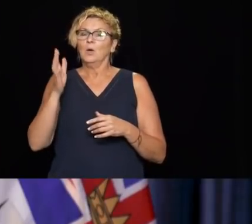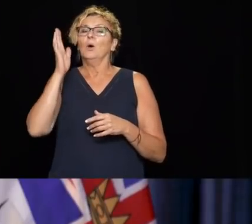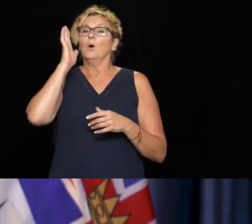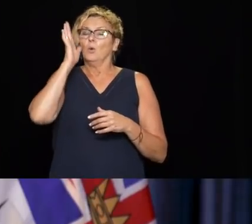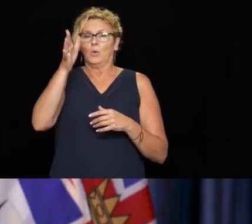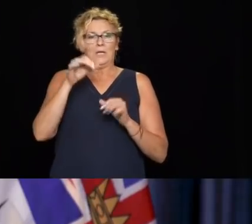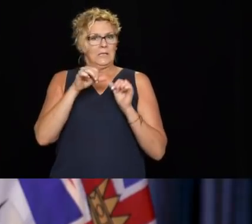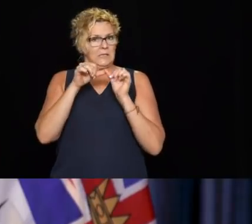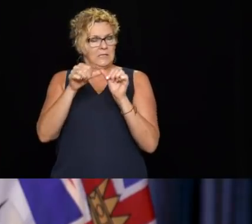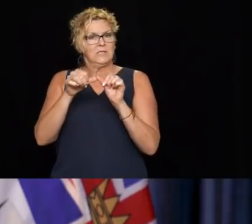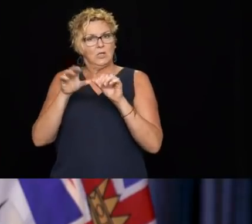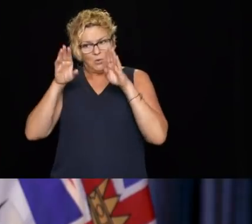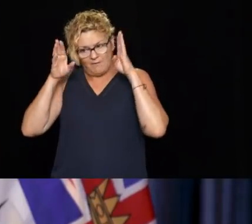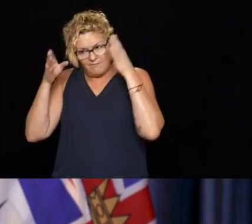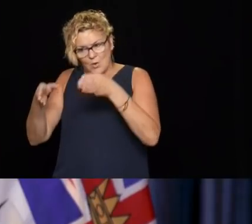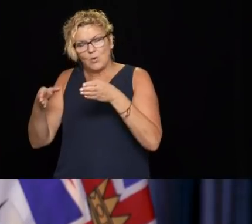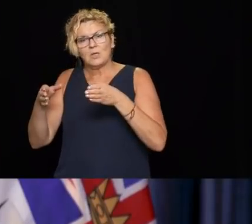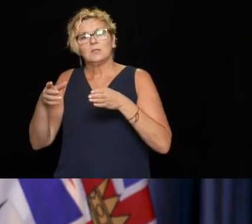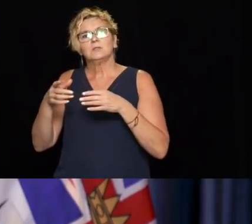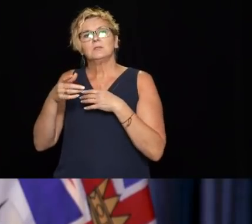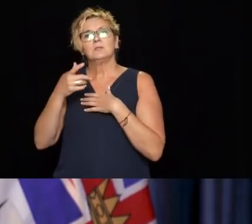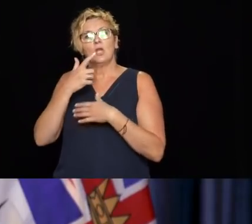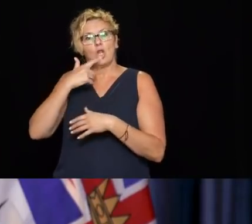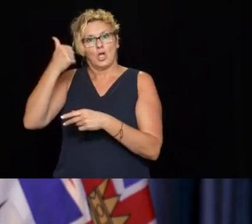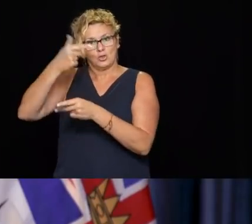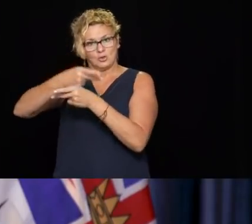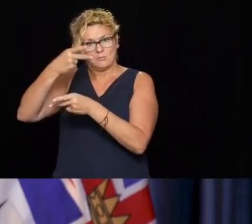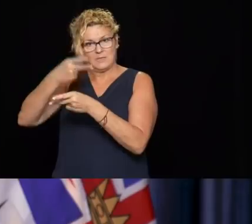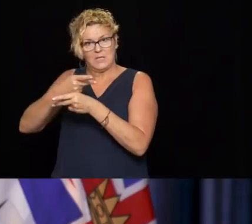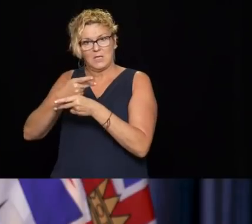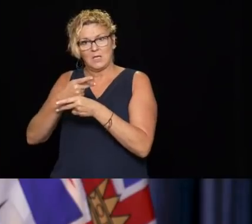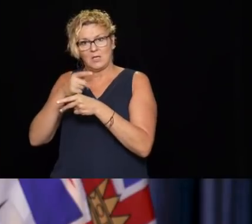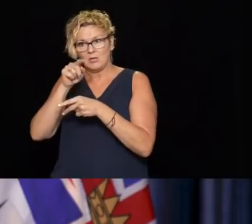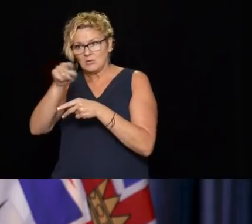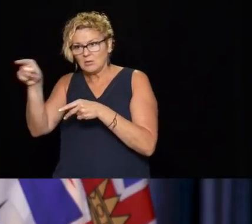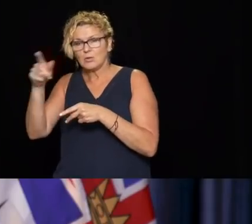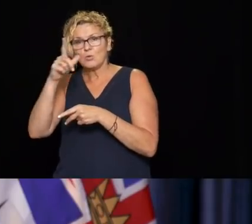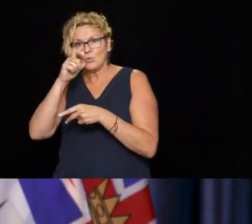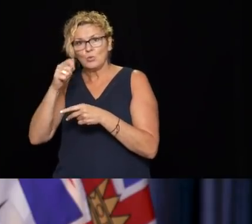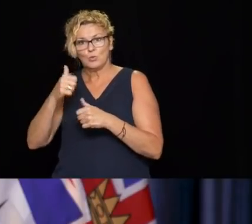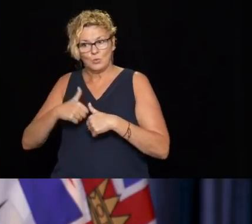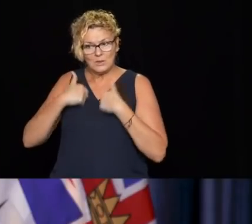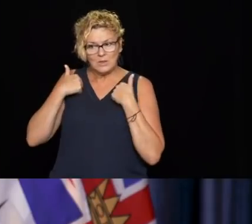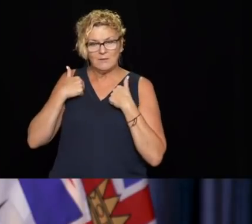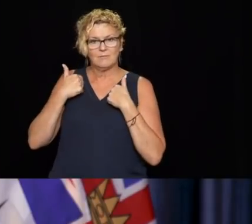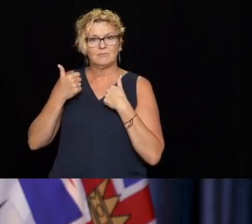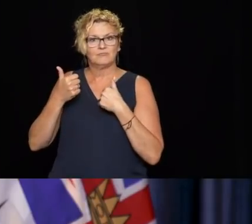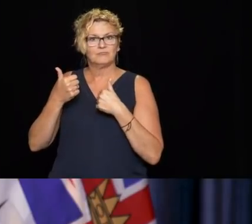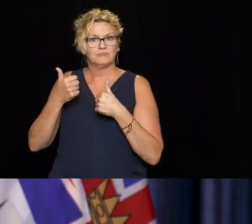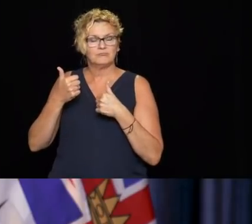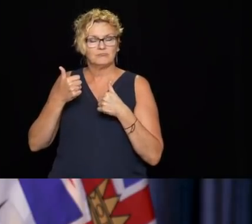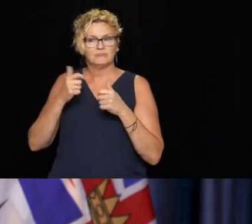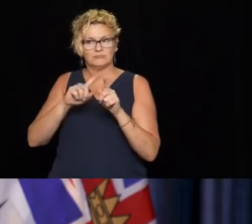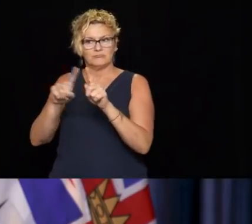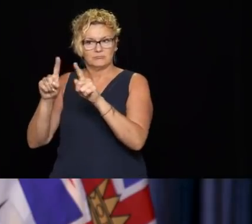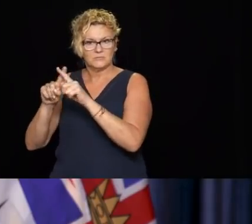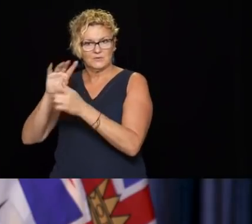and the focus is going to be on the Fluzone vaccine and the focus in long-term care and assisted living, to continue to make